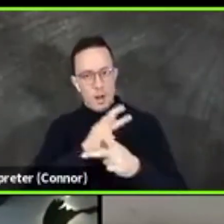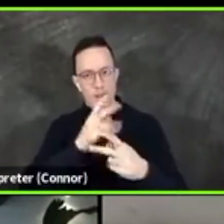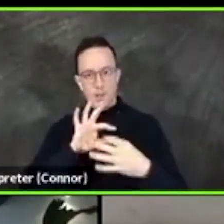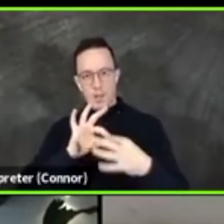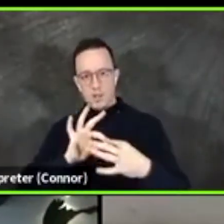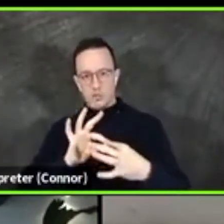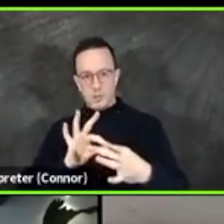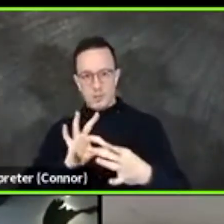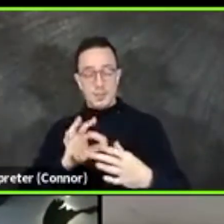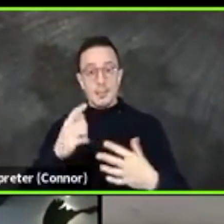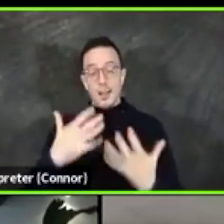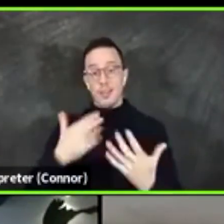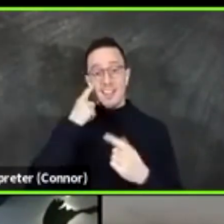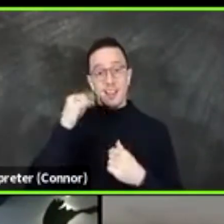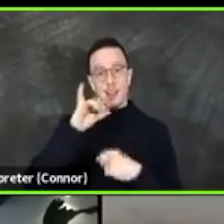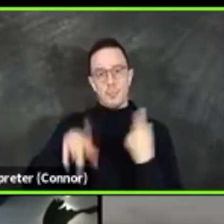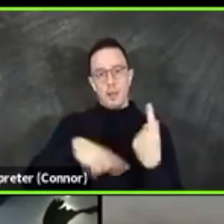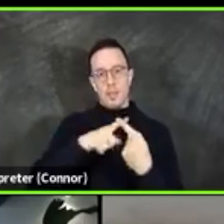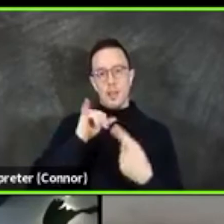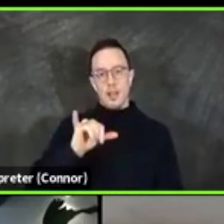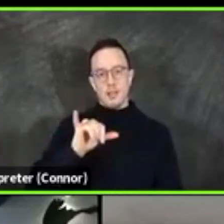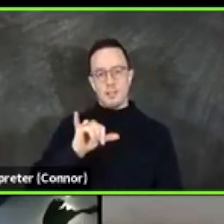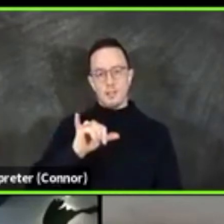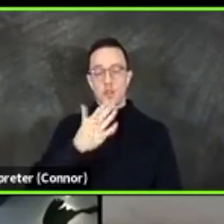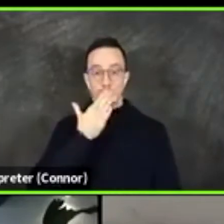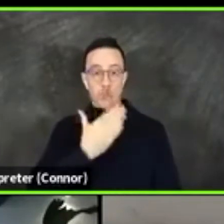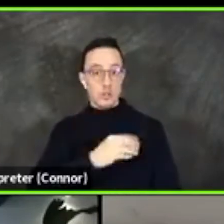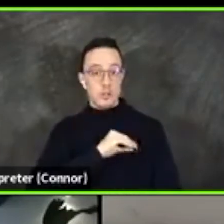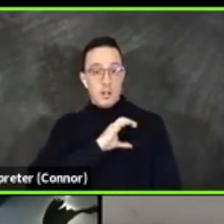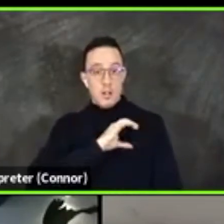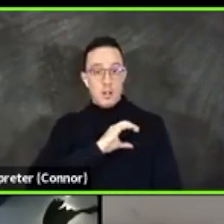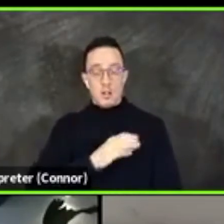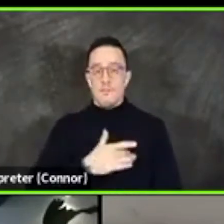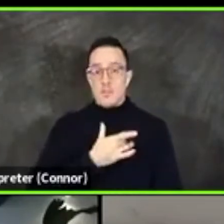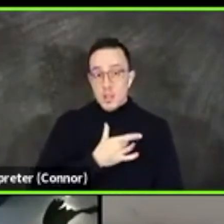LIKE, THAT GOODNESS -- GOOD FEELING -- GATHERINGS, GOOD TIME TOGETHER -- DOESN'T